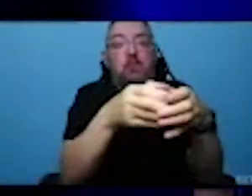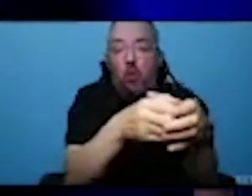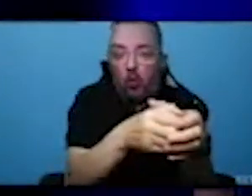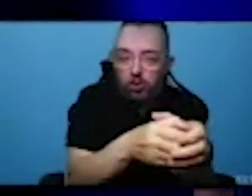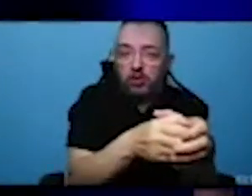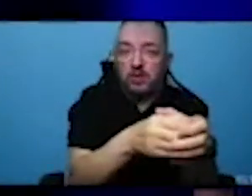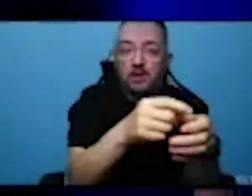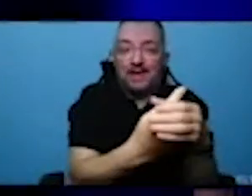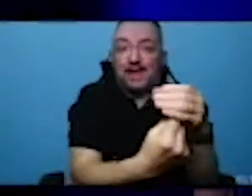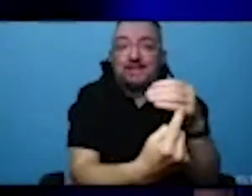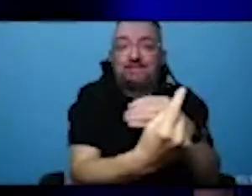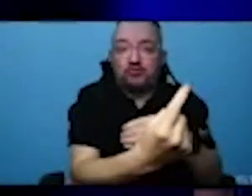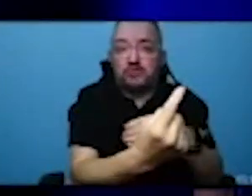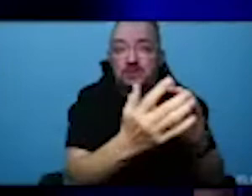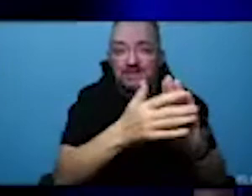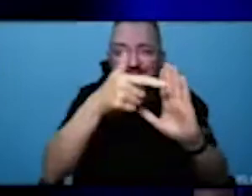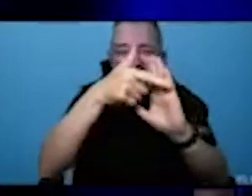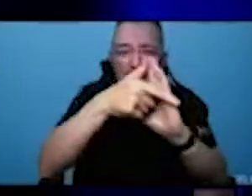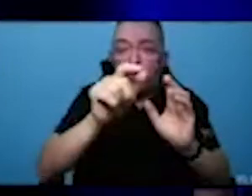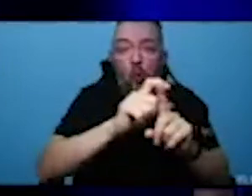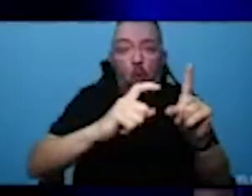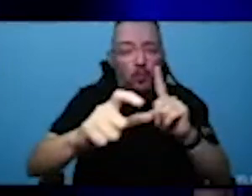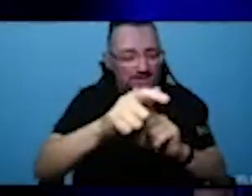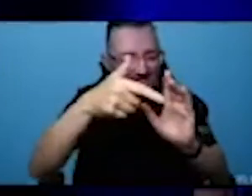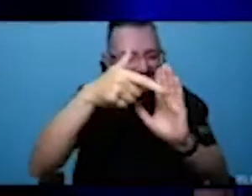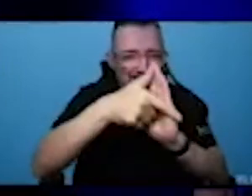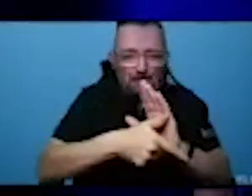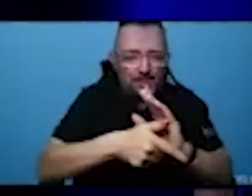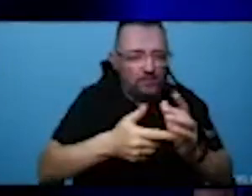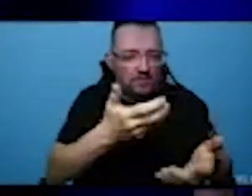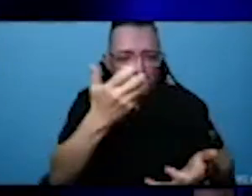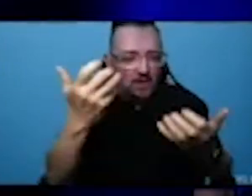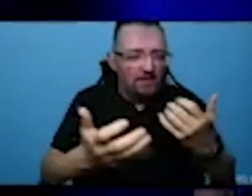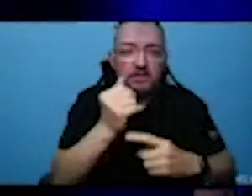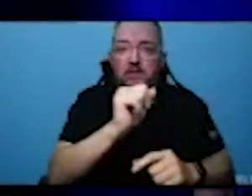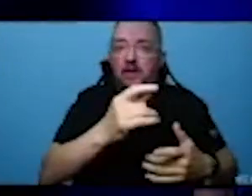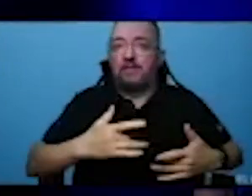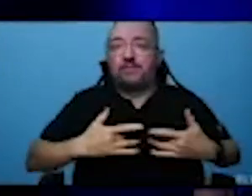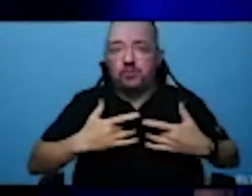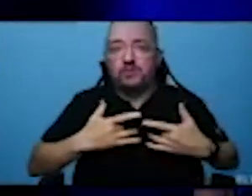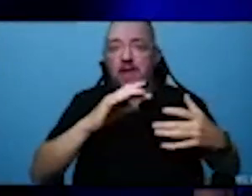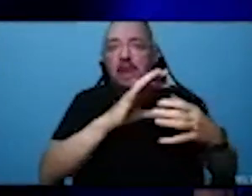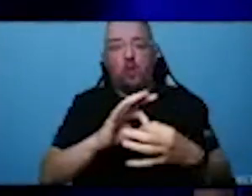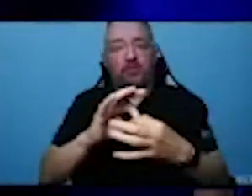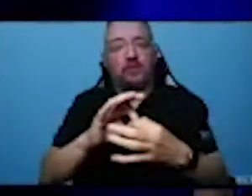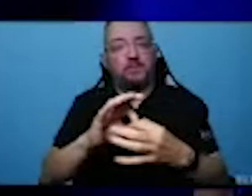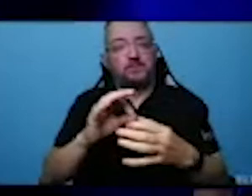into communities and find out their views on inclusive public services. There is so much theory and rhetoric